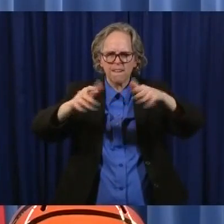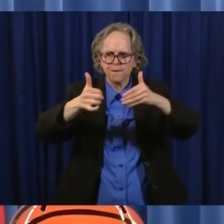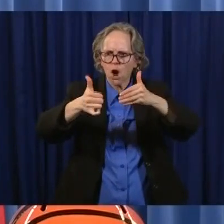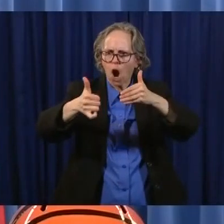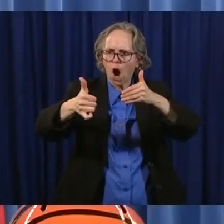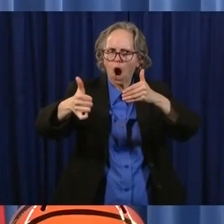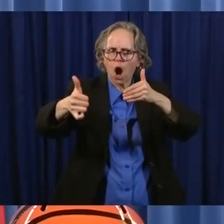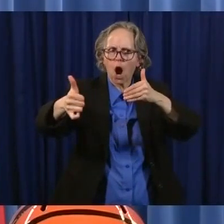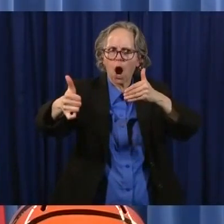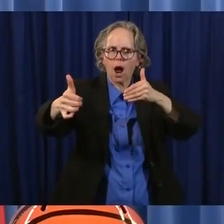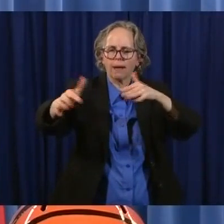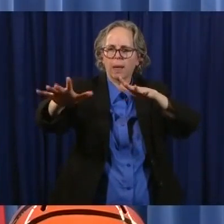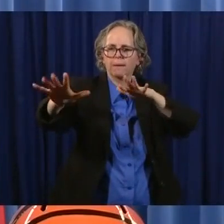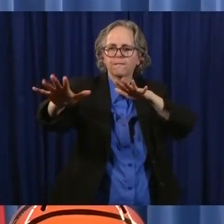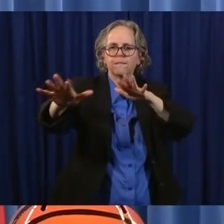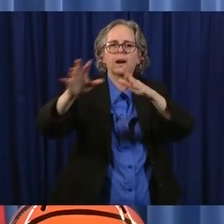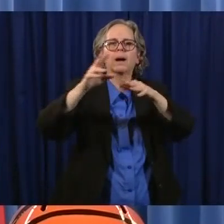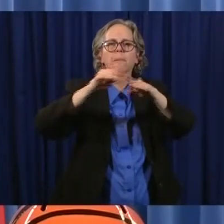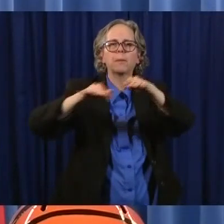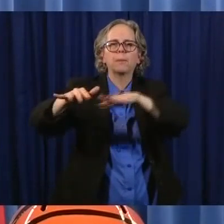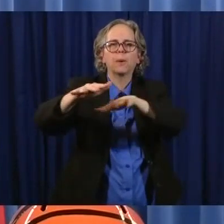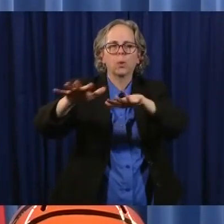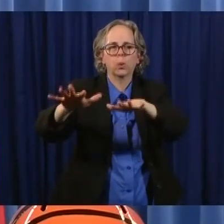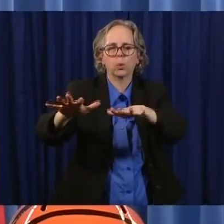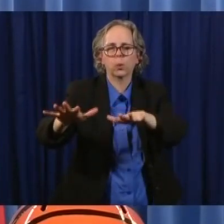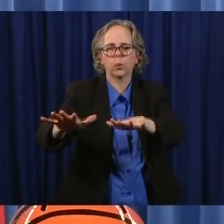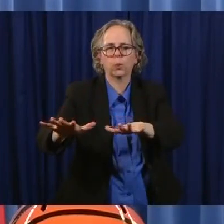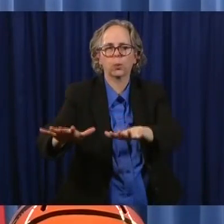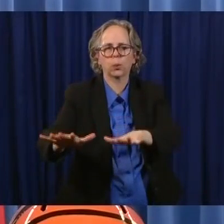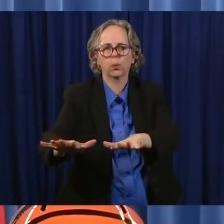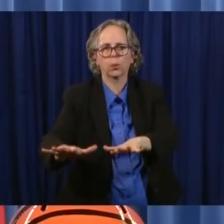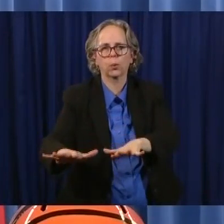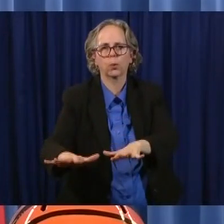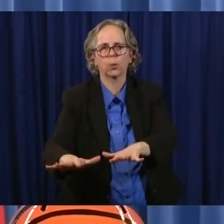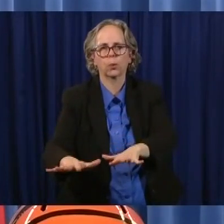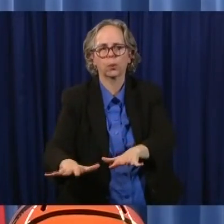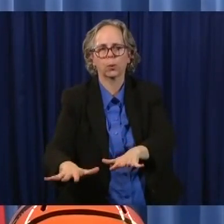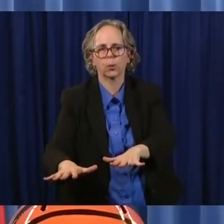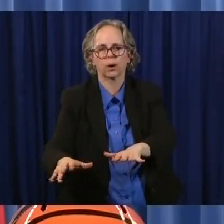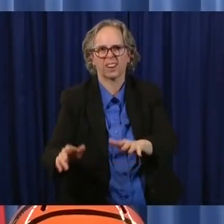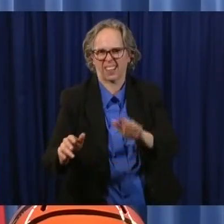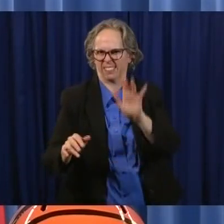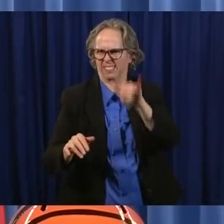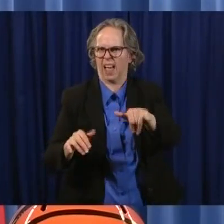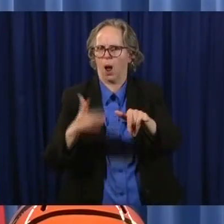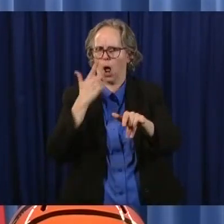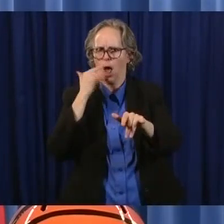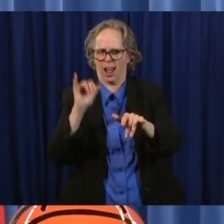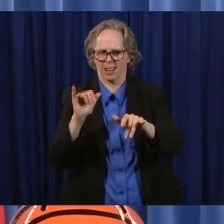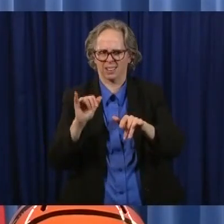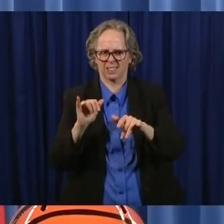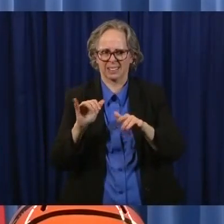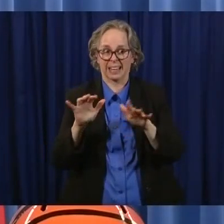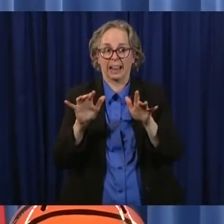THAT OCCURS, THE COMES OUTWARD FROM YOUR MOUTH, AND WHAT IS GOING TO HAPPEN IS YOU'RE GOING TO HAVE THOSE DROPLETS SPREAD